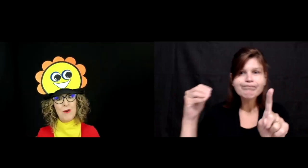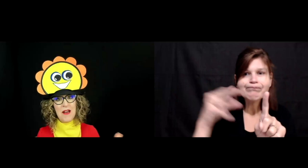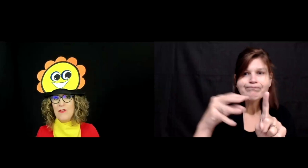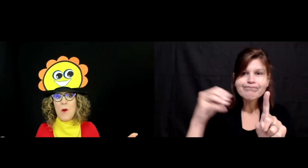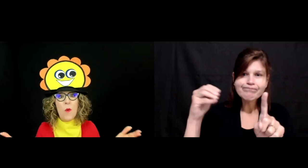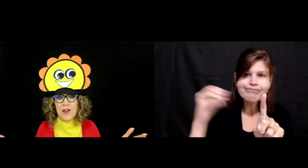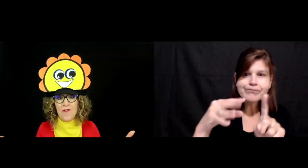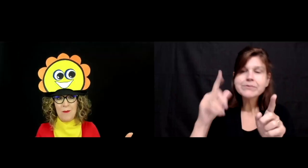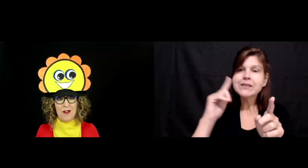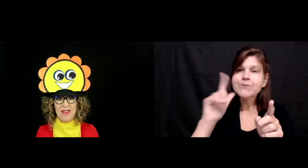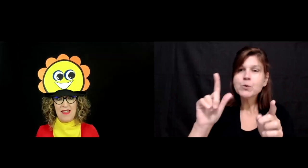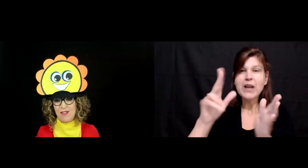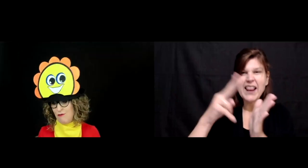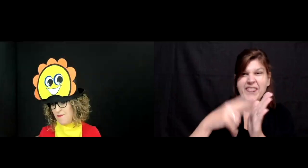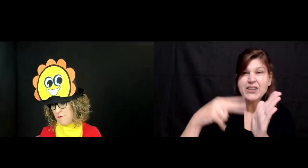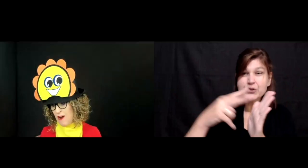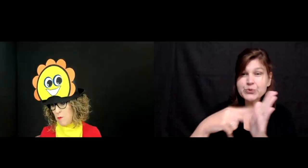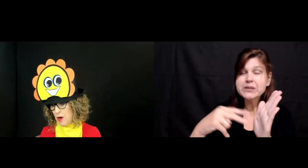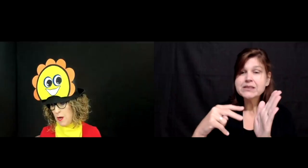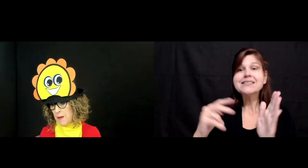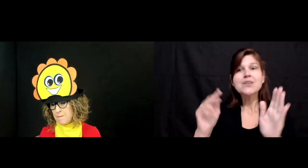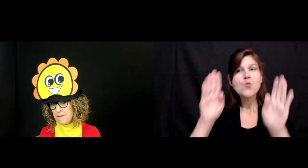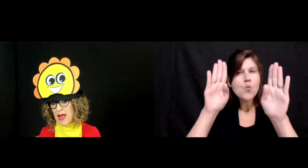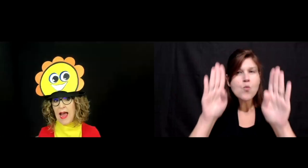through a wonderful multisensory framework.